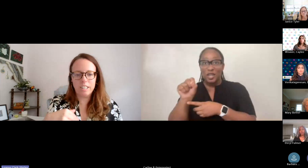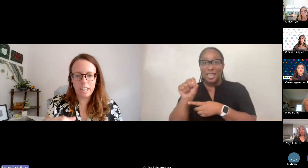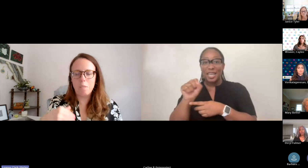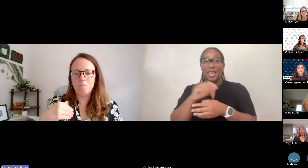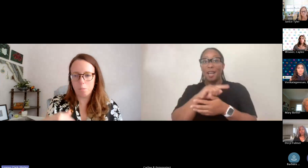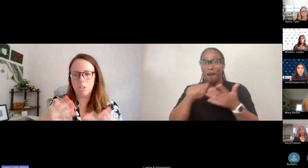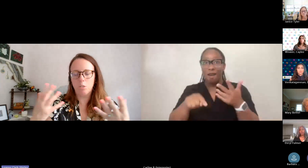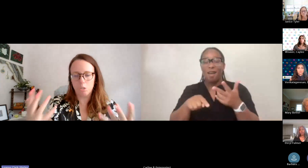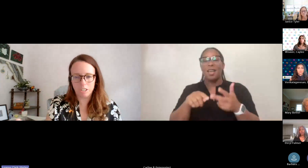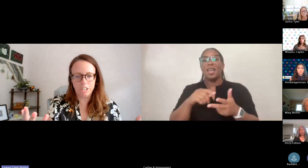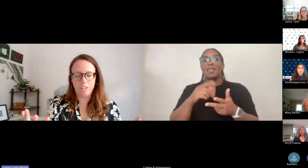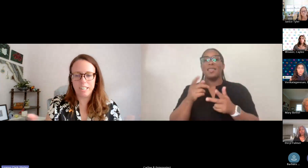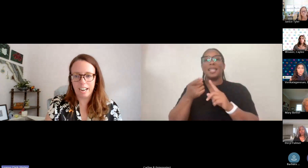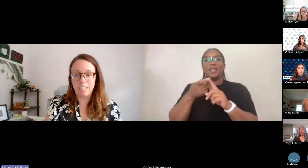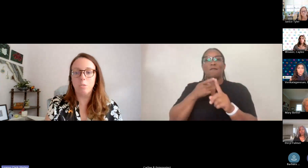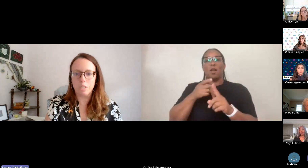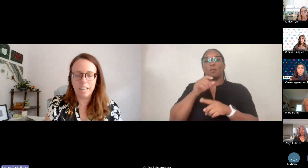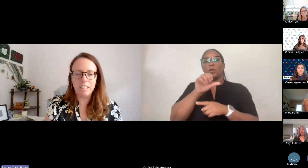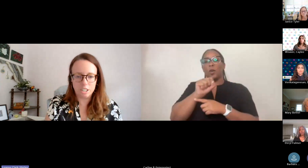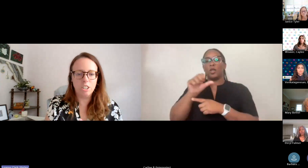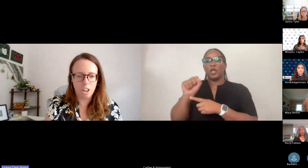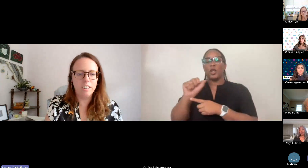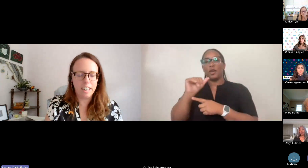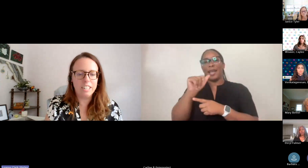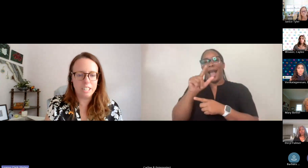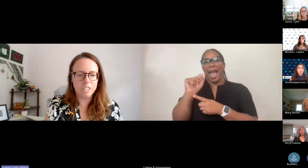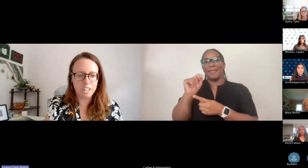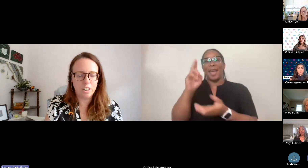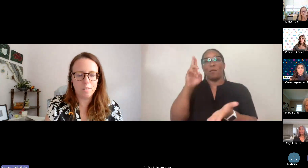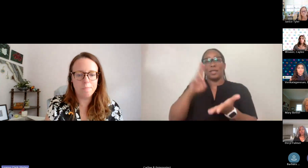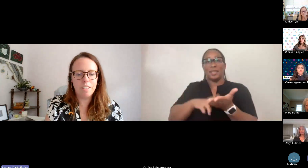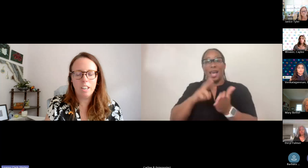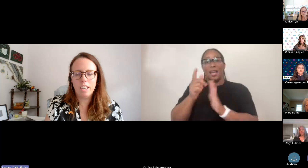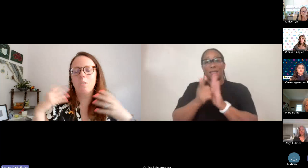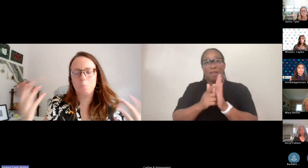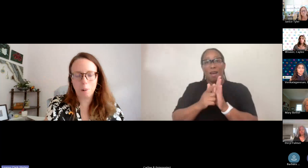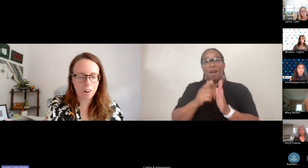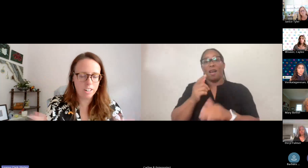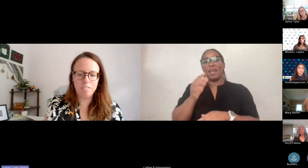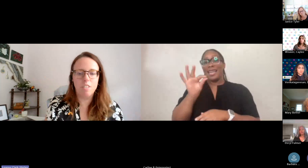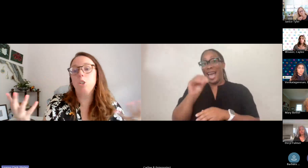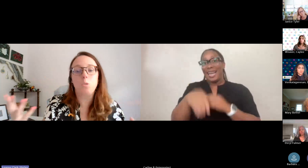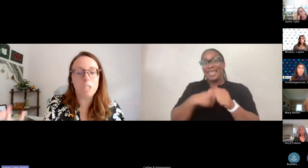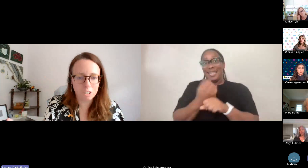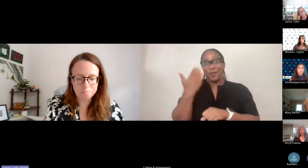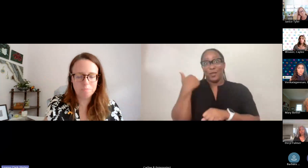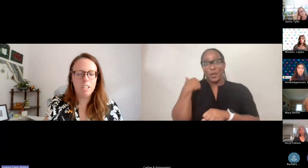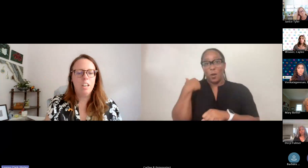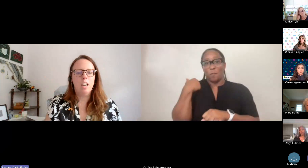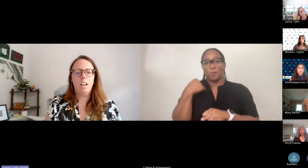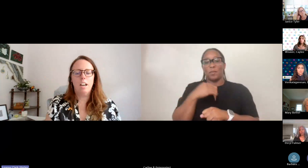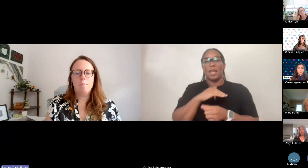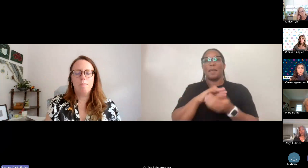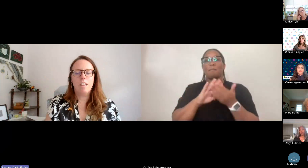All of that, of course, came from the Social Security Act that was signed into law 90 years ago. And it was part of the New Deal.